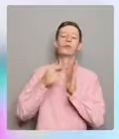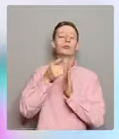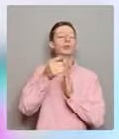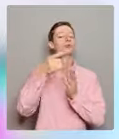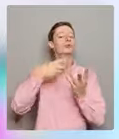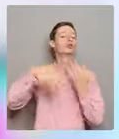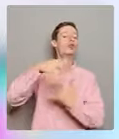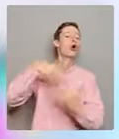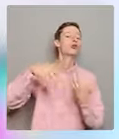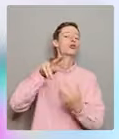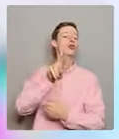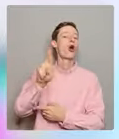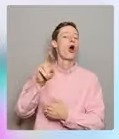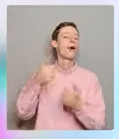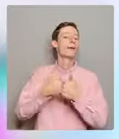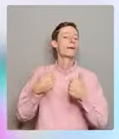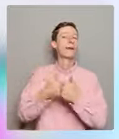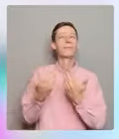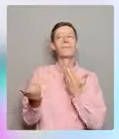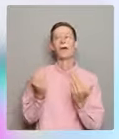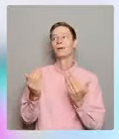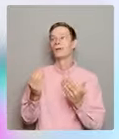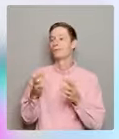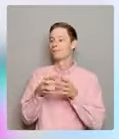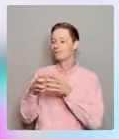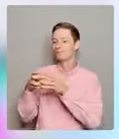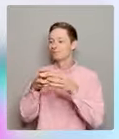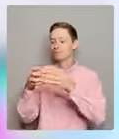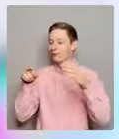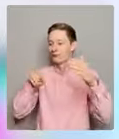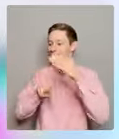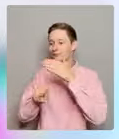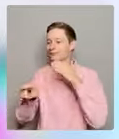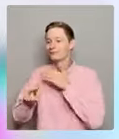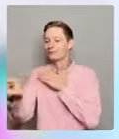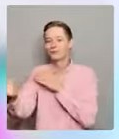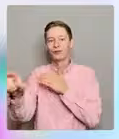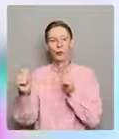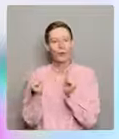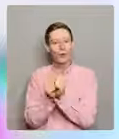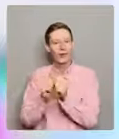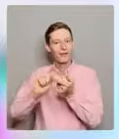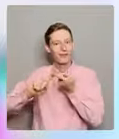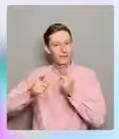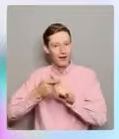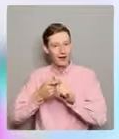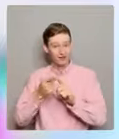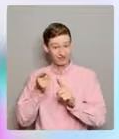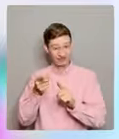For example, you know, if you're in a social VR game where you're, I don't know, exploring a landscape with a group of friends,